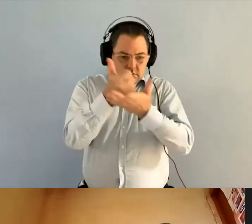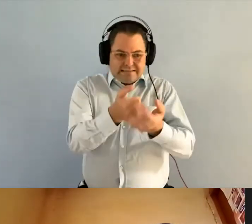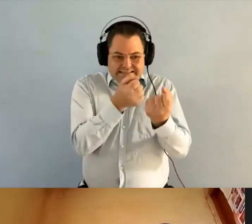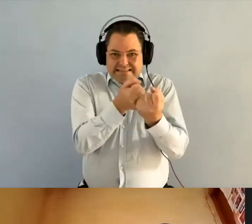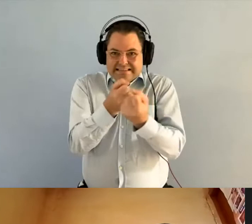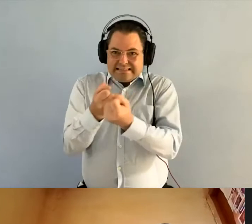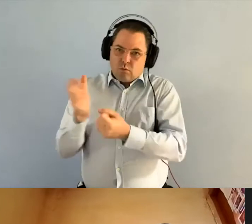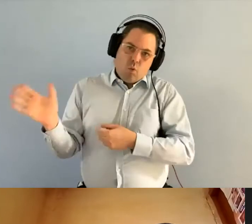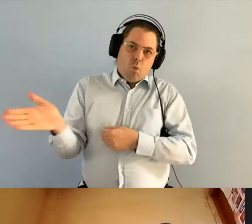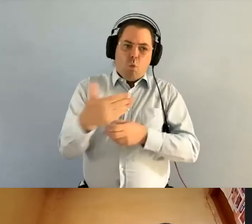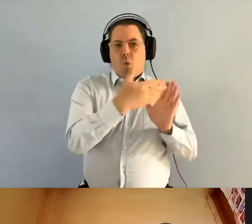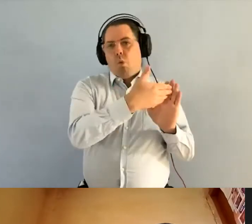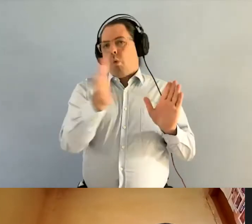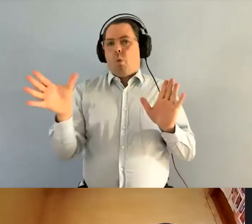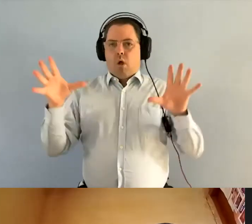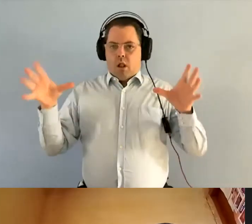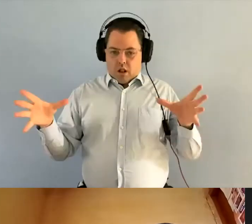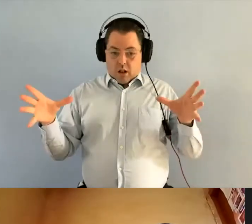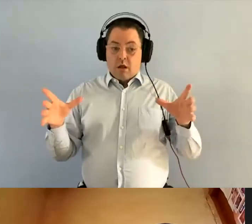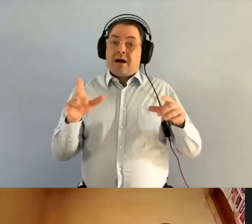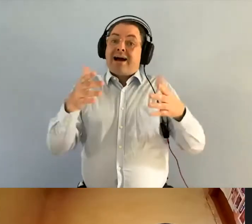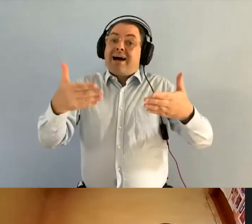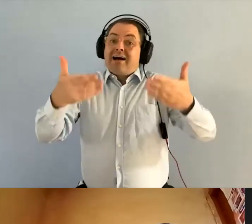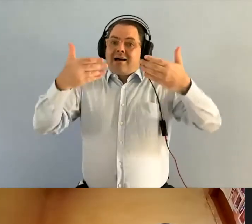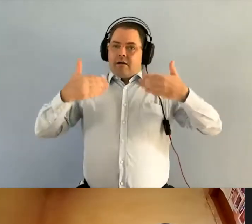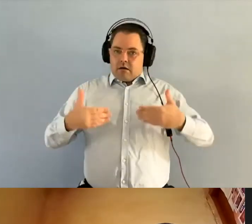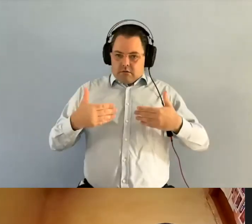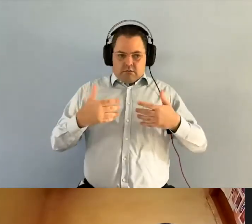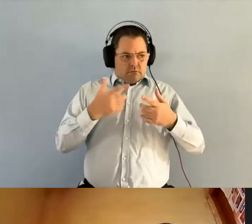so in the current pandemic context. Effective humanitarian action has